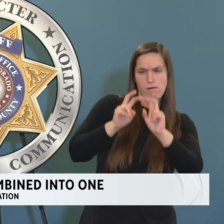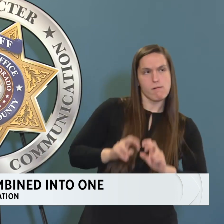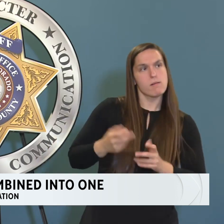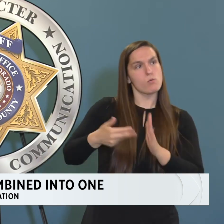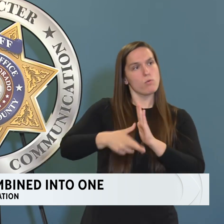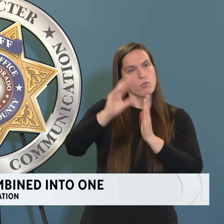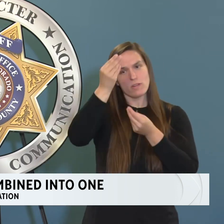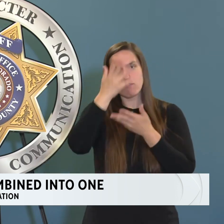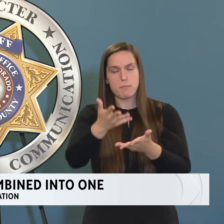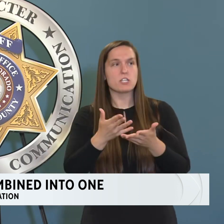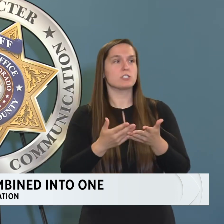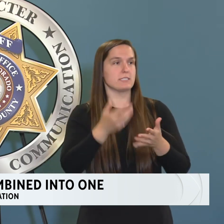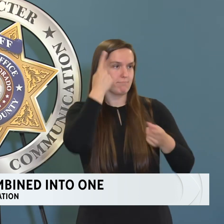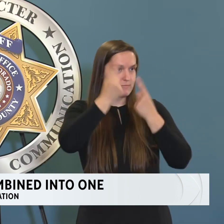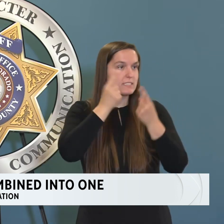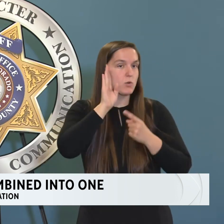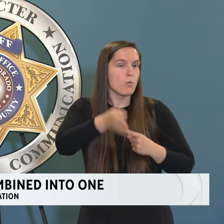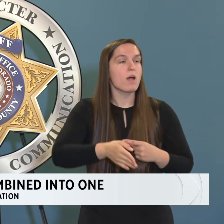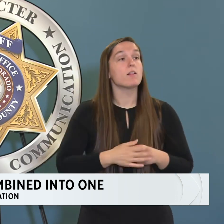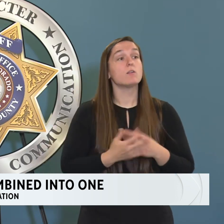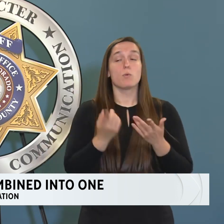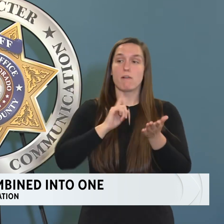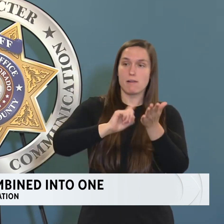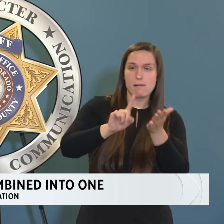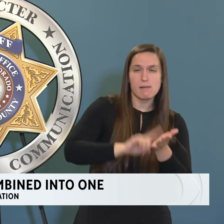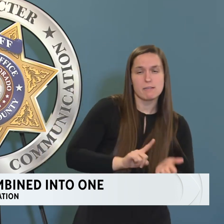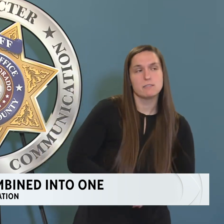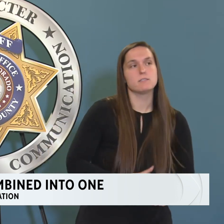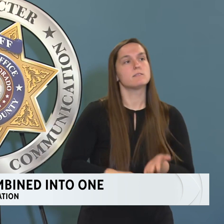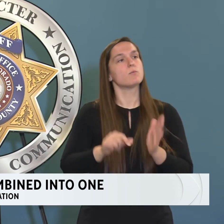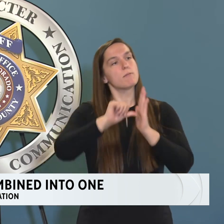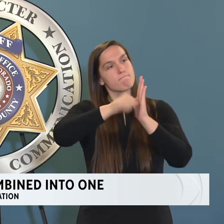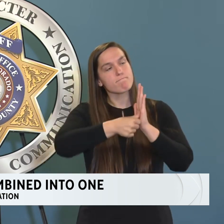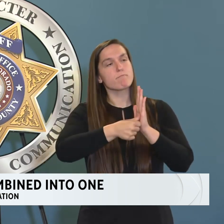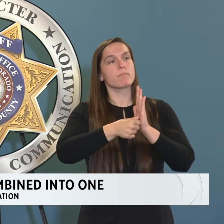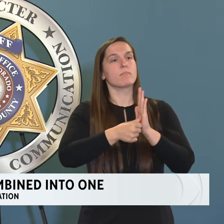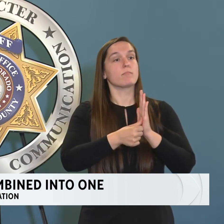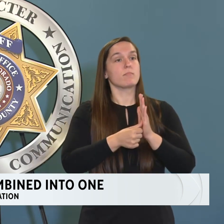LITIGATION THAT WILL CERTAINLY BE TAKING PLACE THAT IS ALREADY UNDERWAY AND THE SHERIFF'S OFFICE AND THE DISTRICT